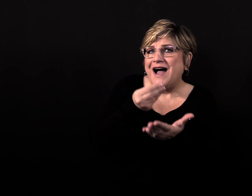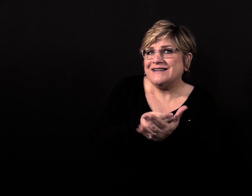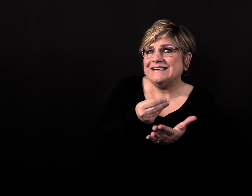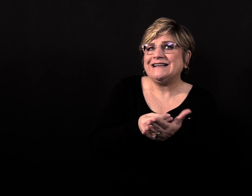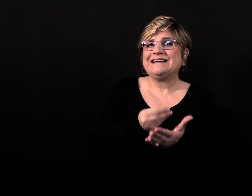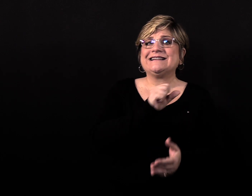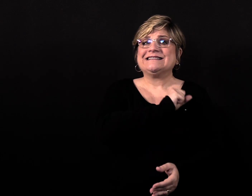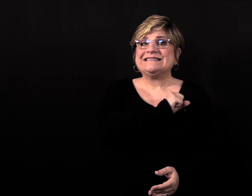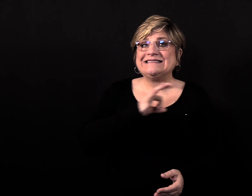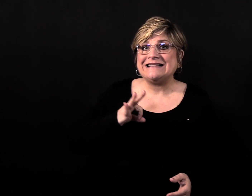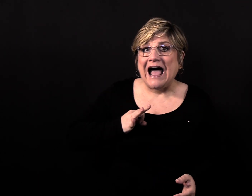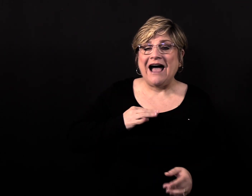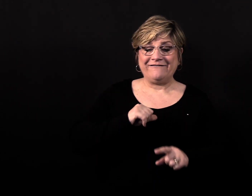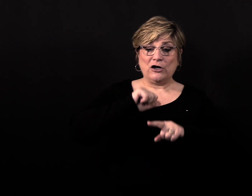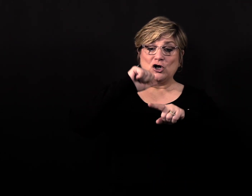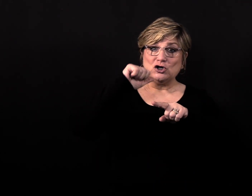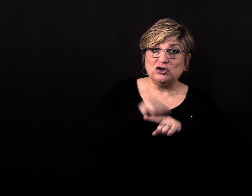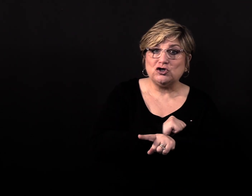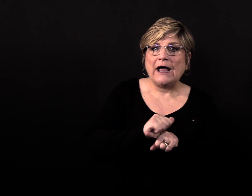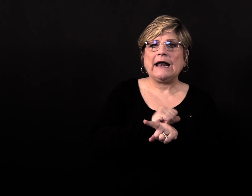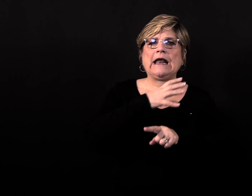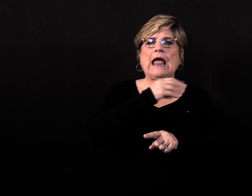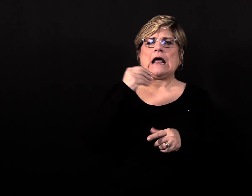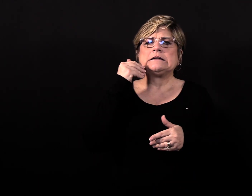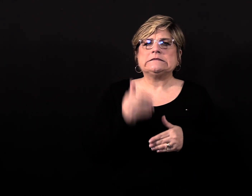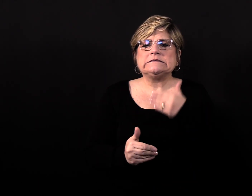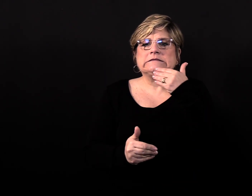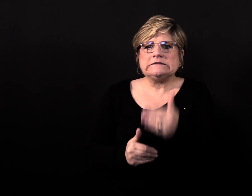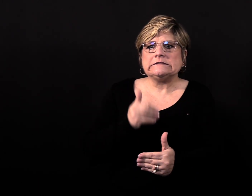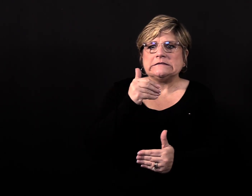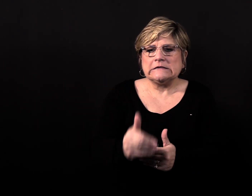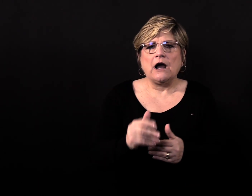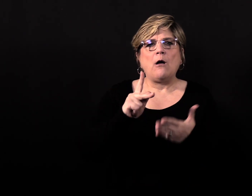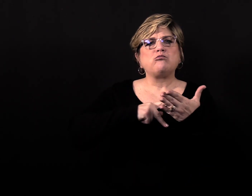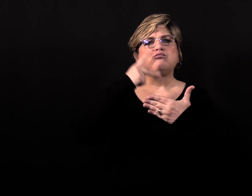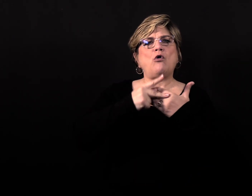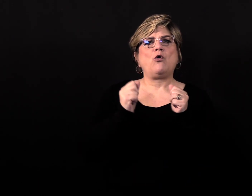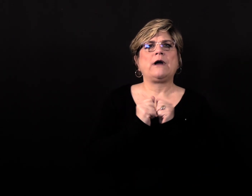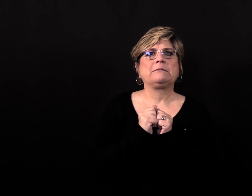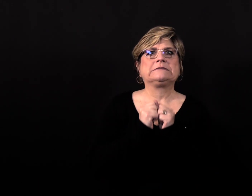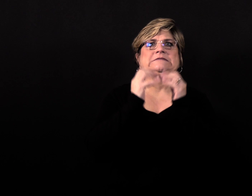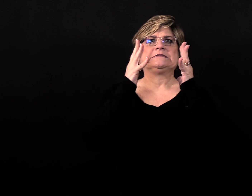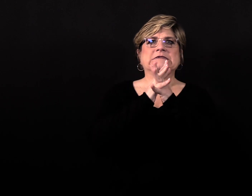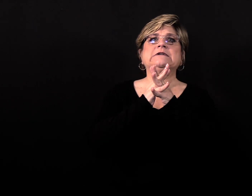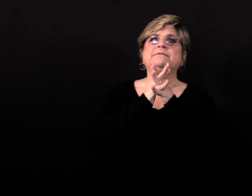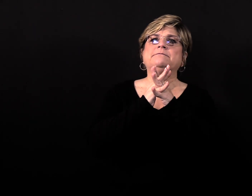staffing, training, and the progress of the program’s implementation.